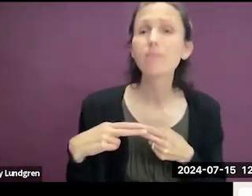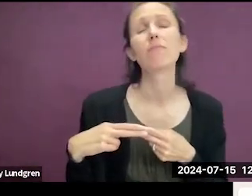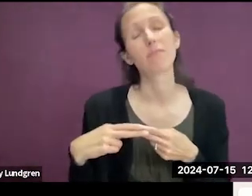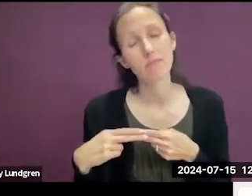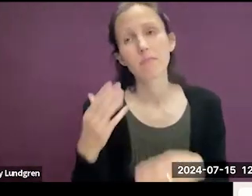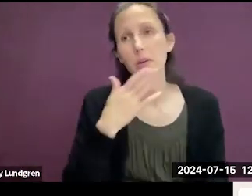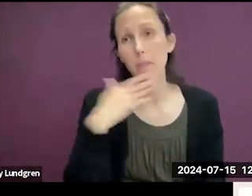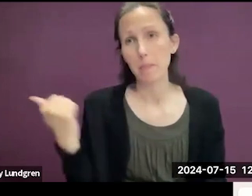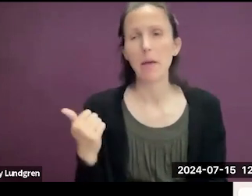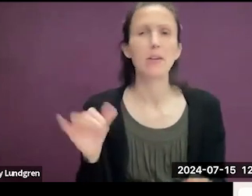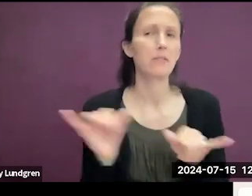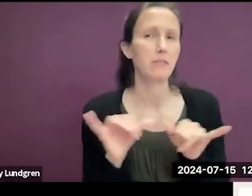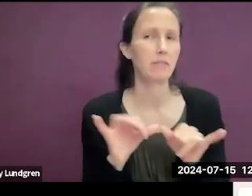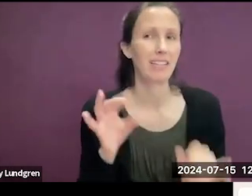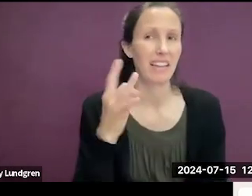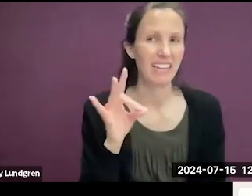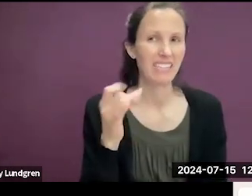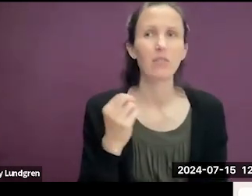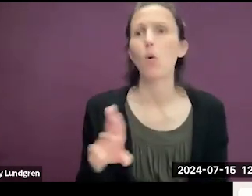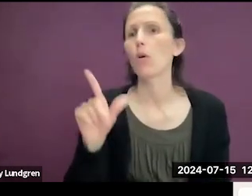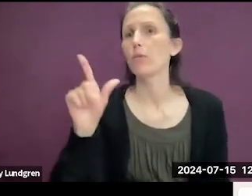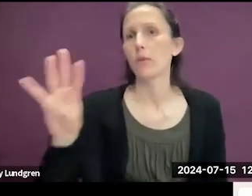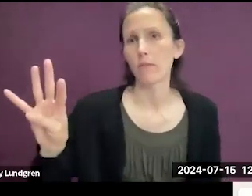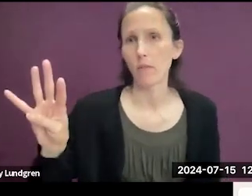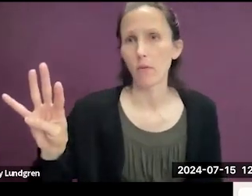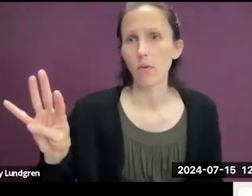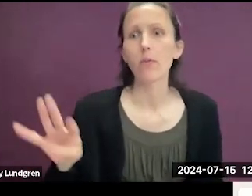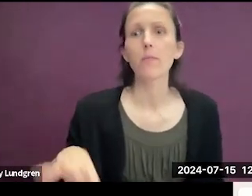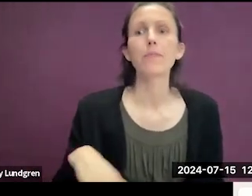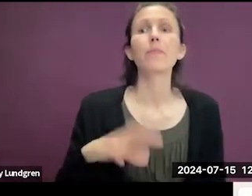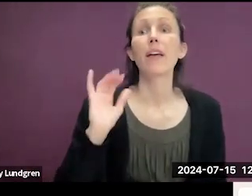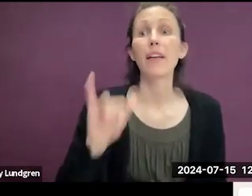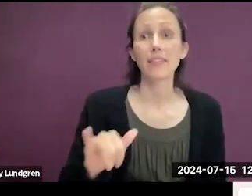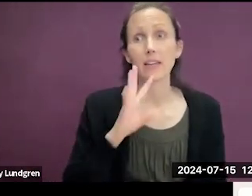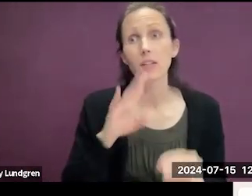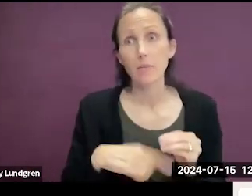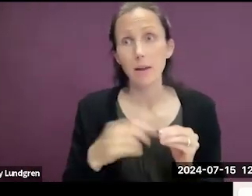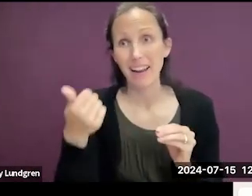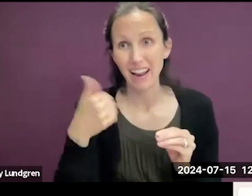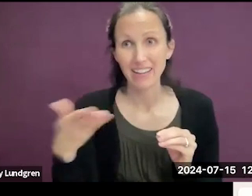to either 18 to 24 point for anything that's in our text or content area on our slides,